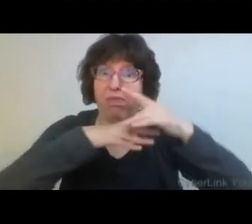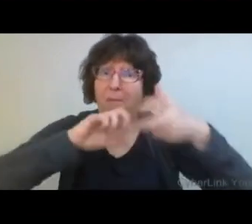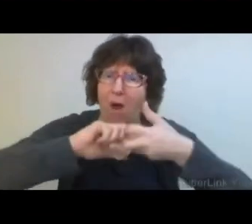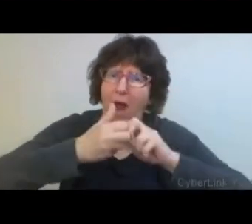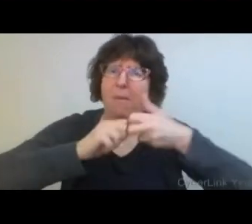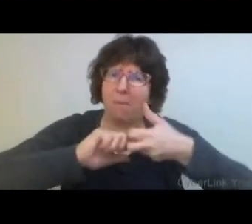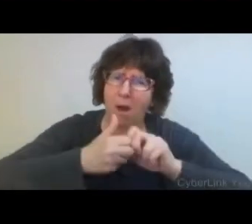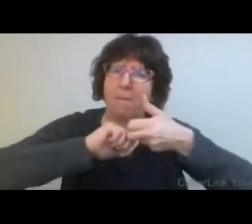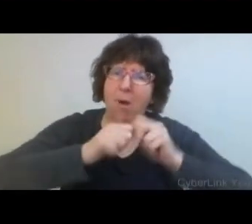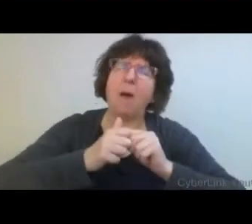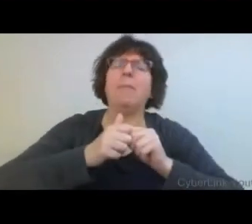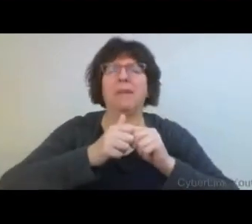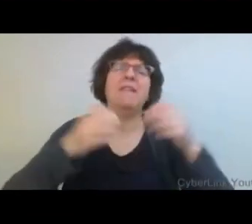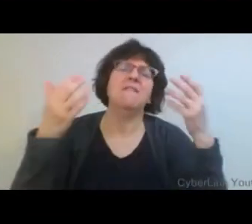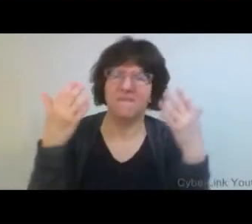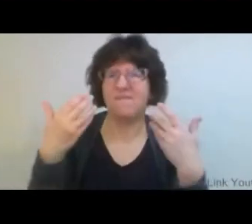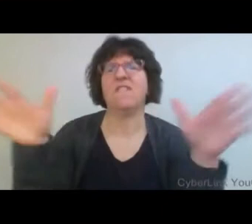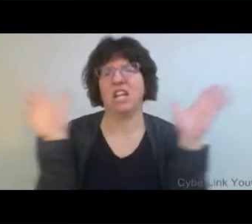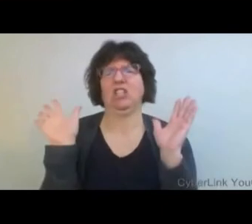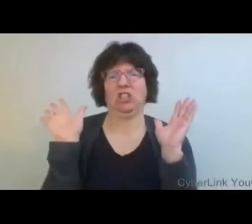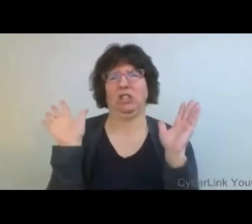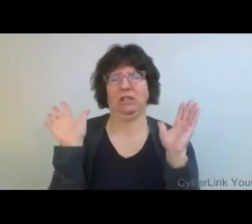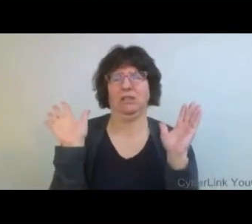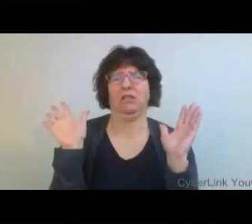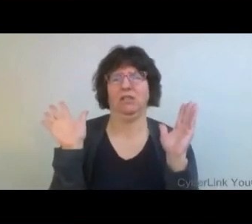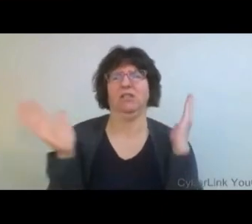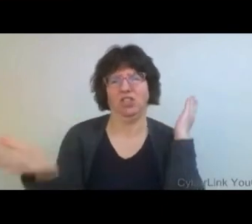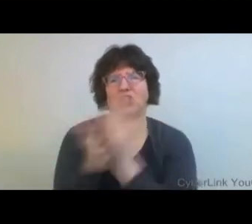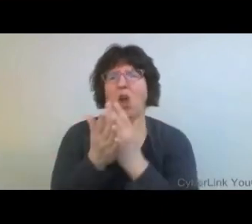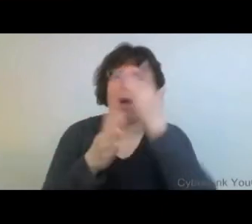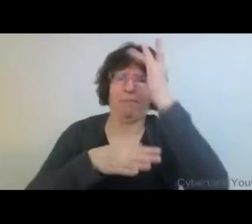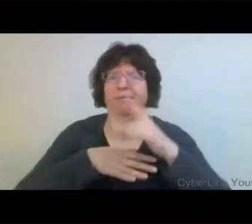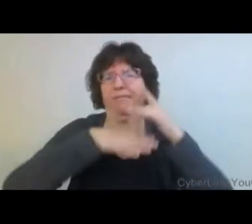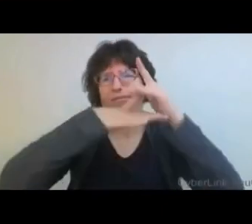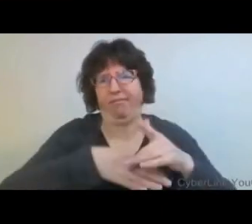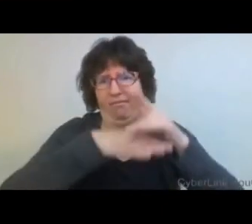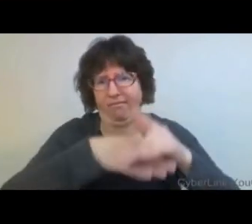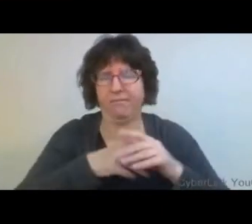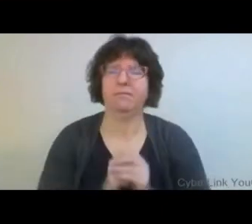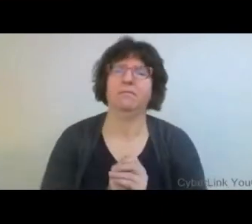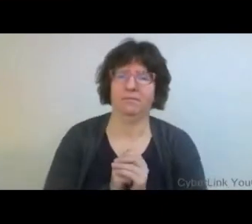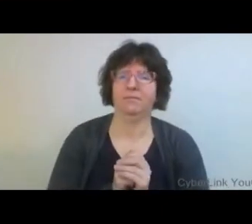If someone is telling you to "Get over it" they think you should stop thinking about it so much.